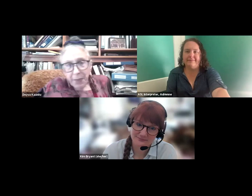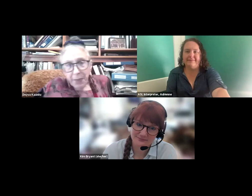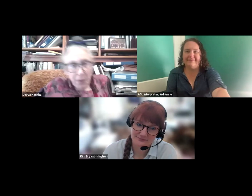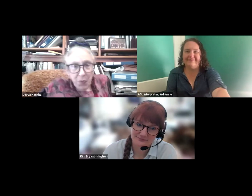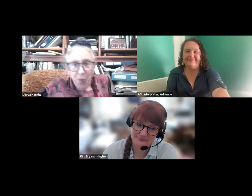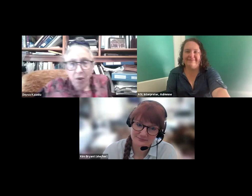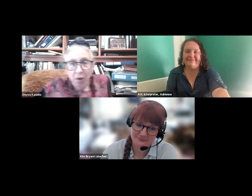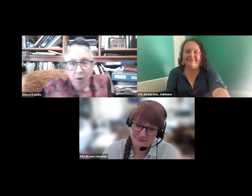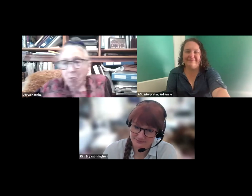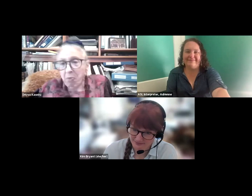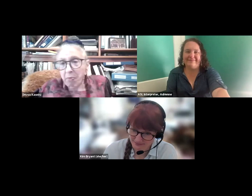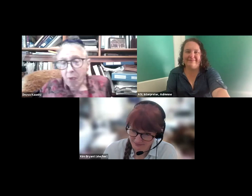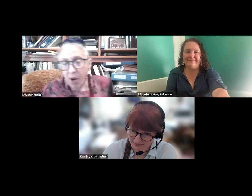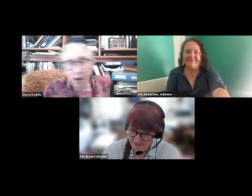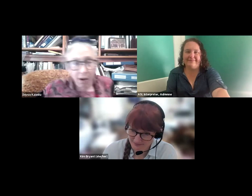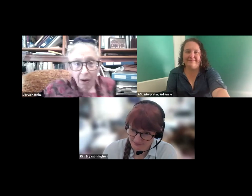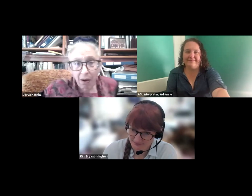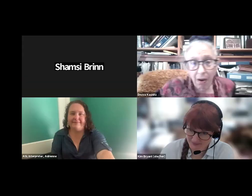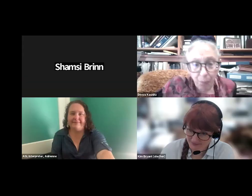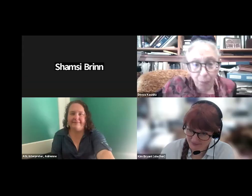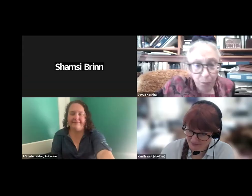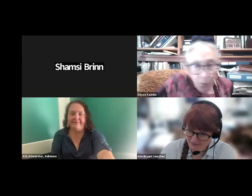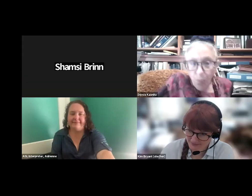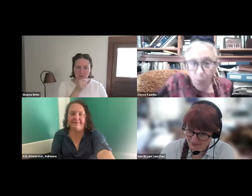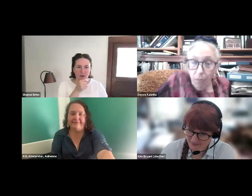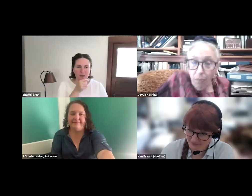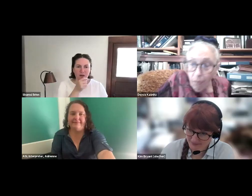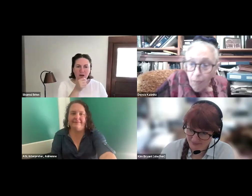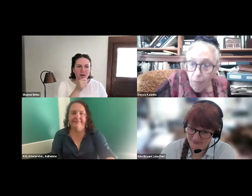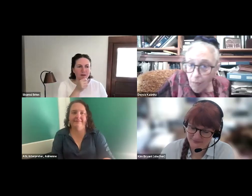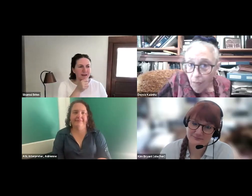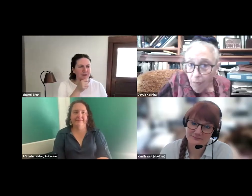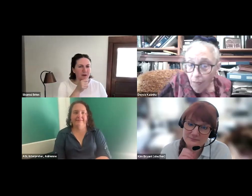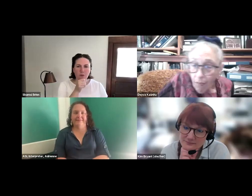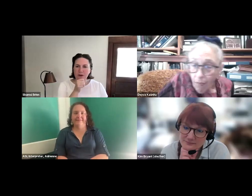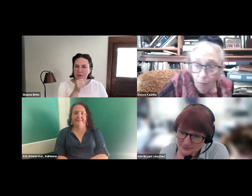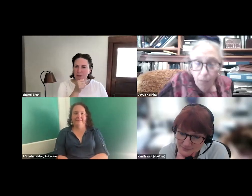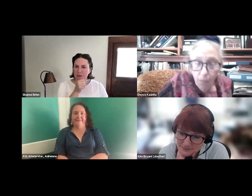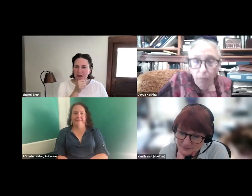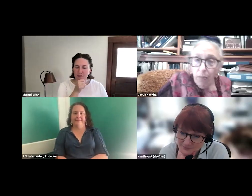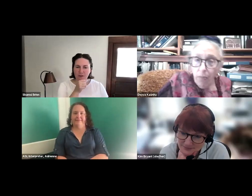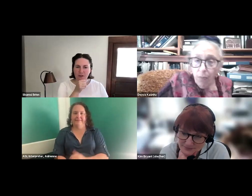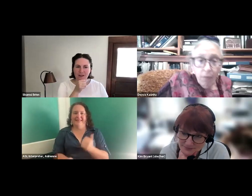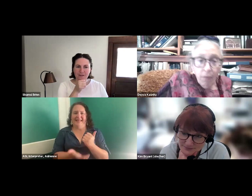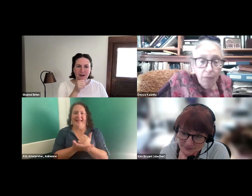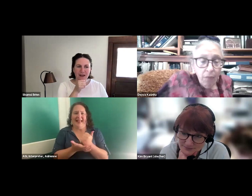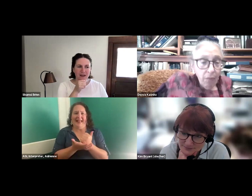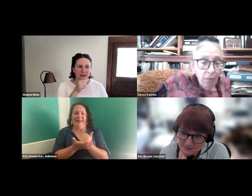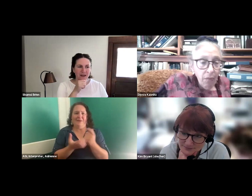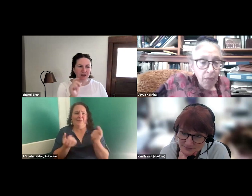What did I do wrong? Devva, would it be helpful if I--